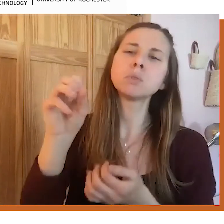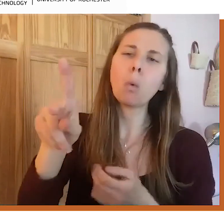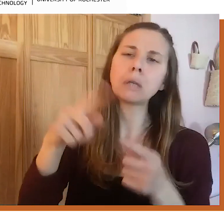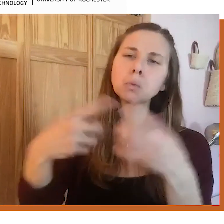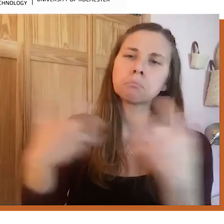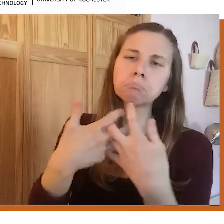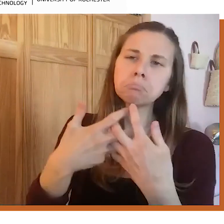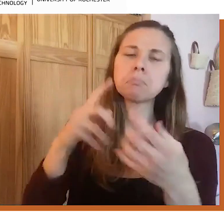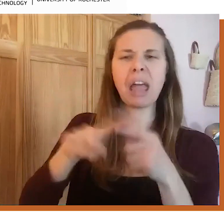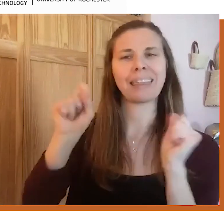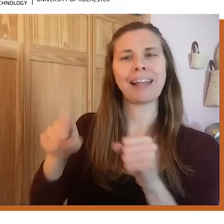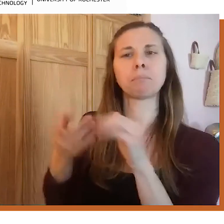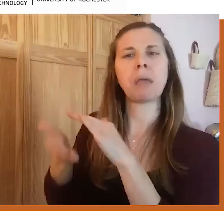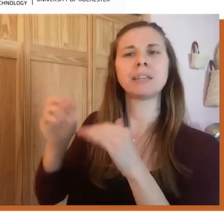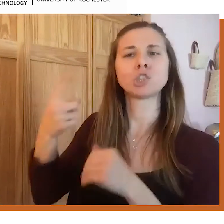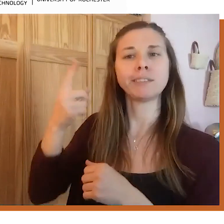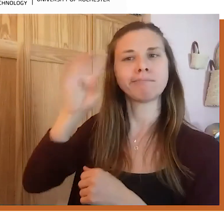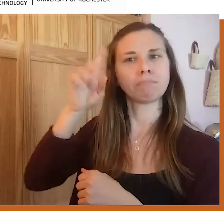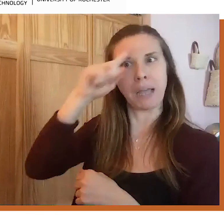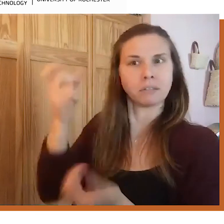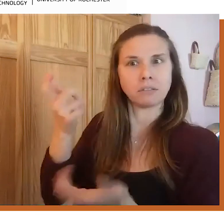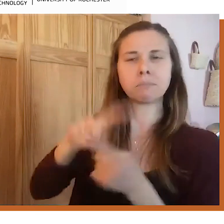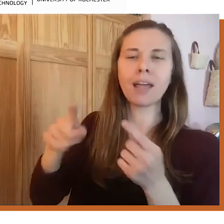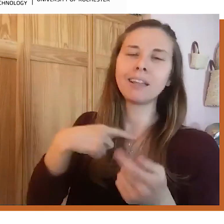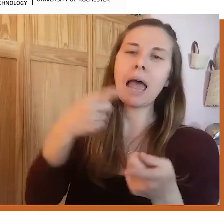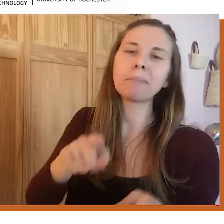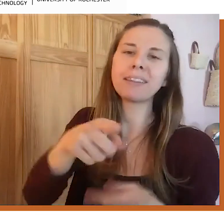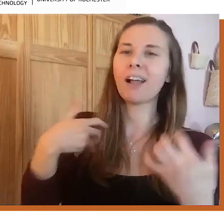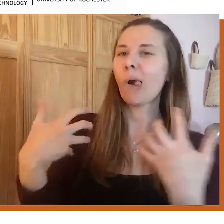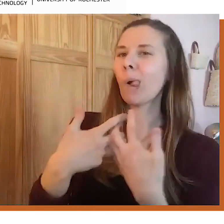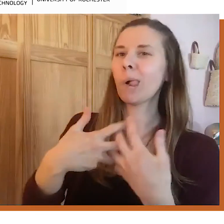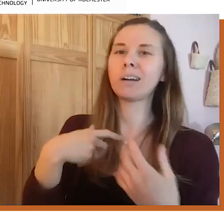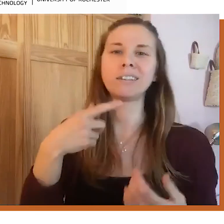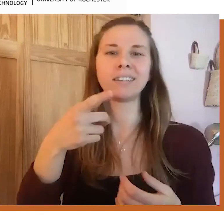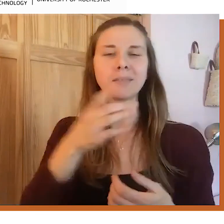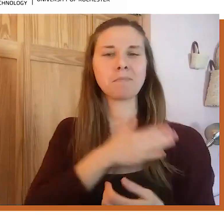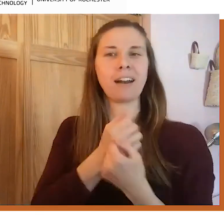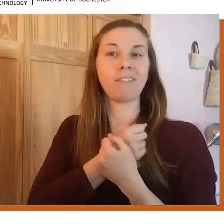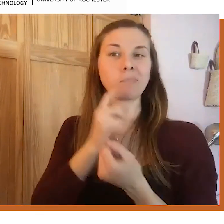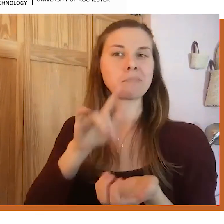and sometimes it's OK to combine baking and science, but normally, baking is just for fun,